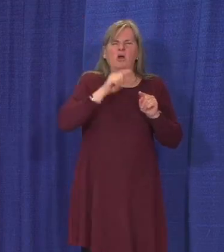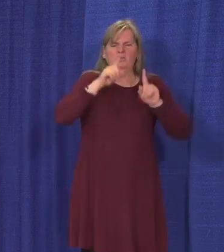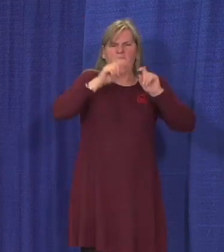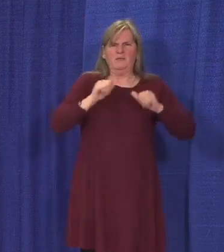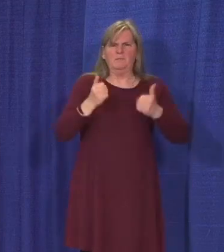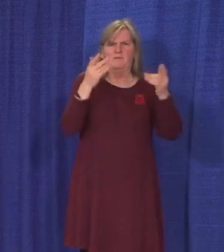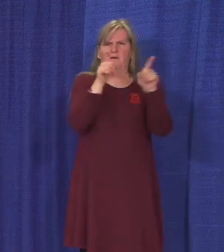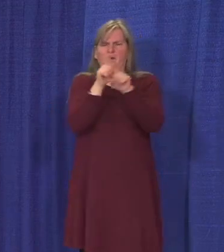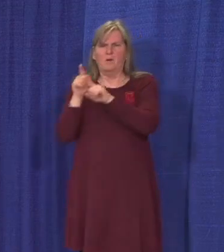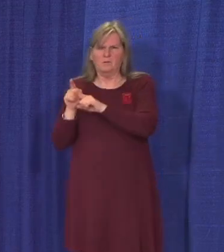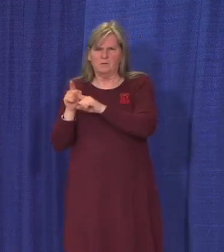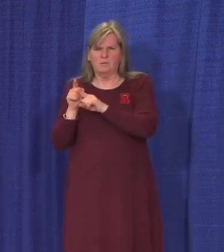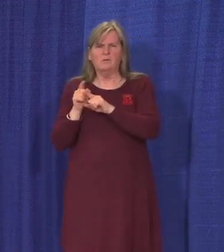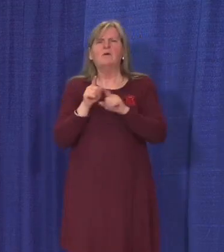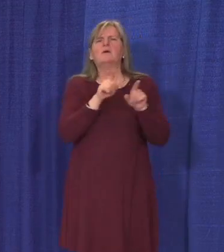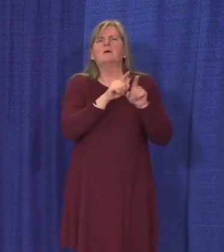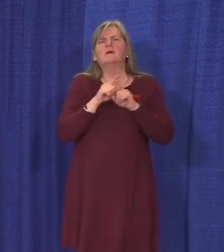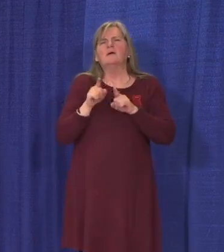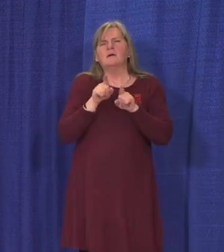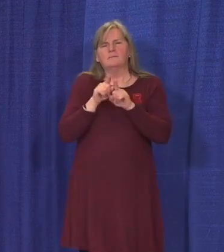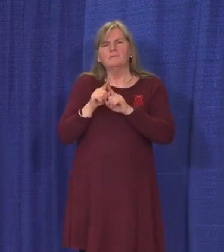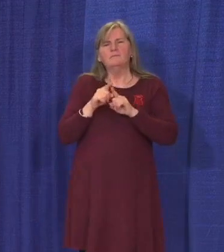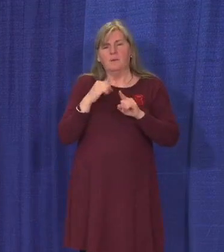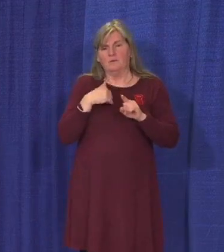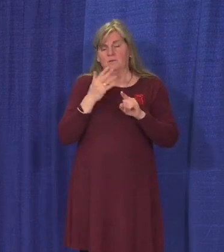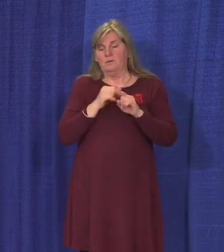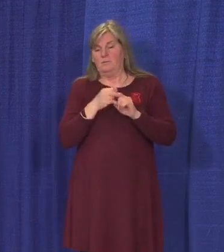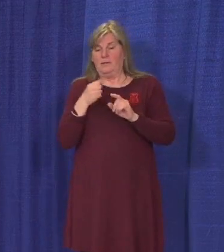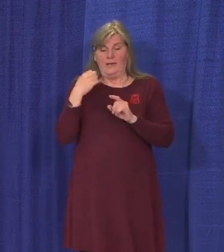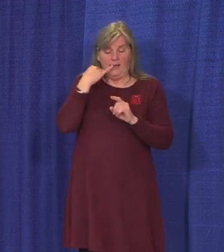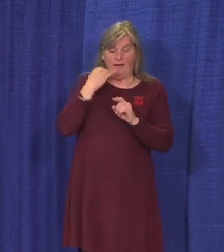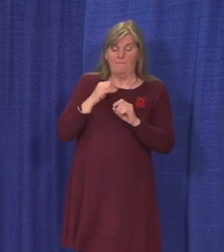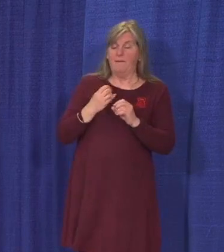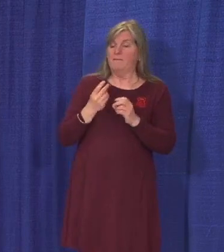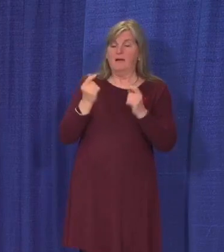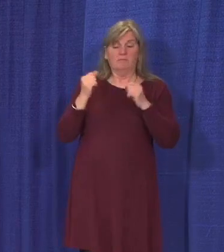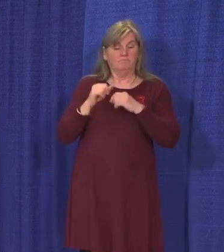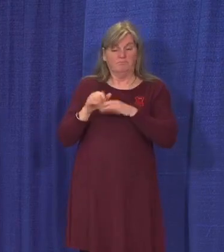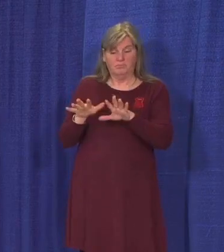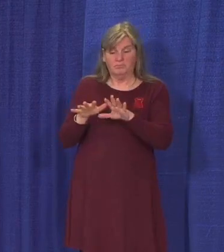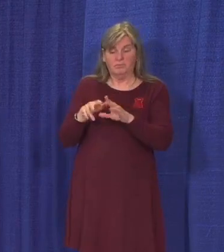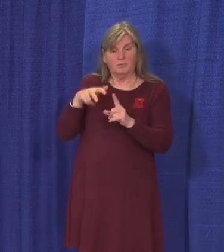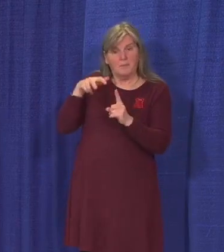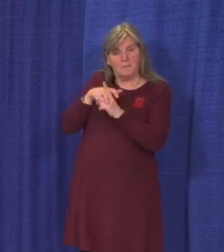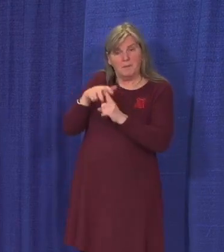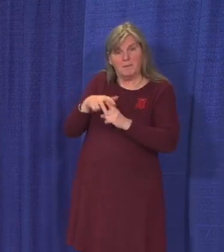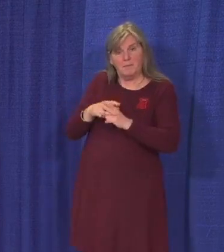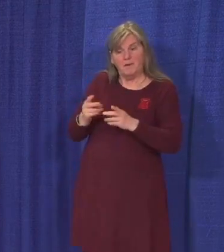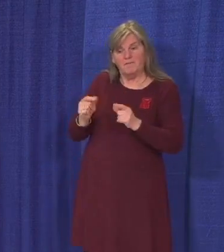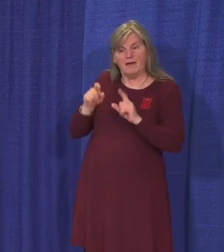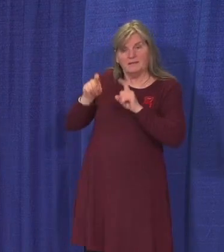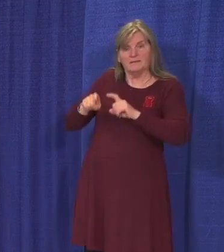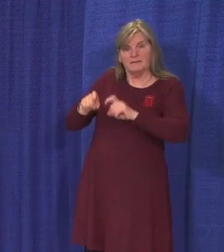identify cases that are hard to reach with routine testing programs and implement rapid